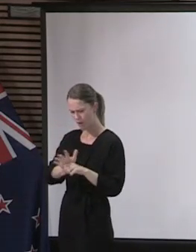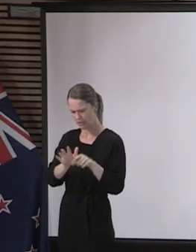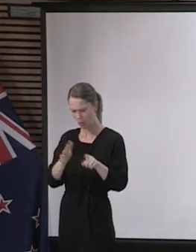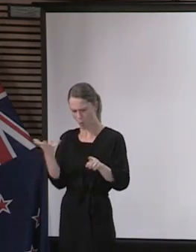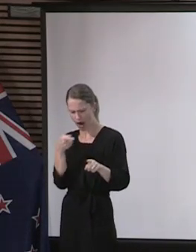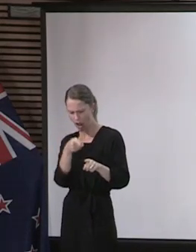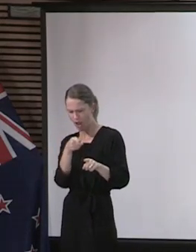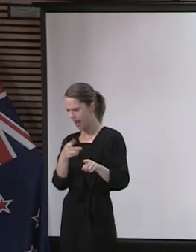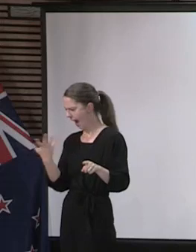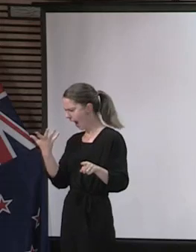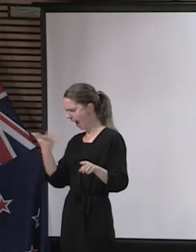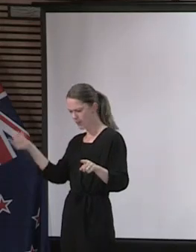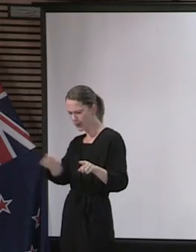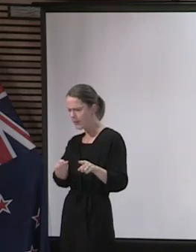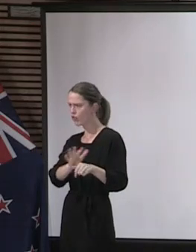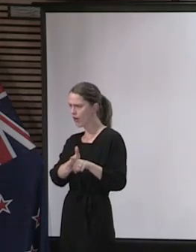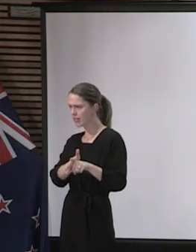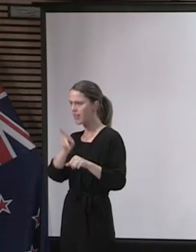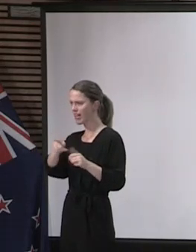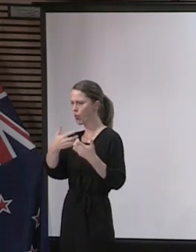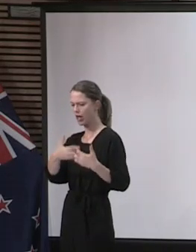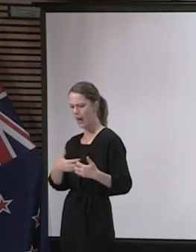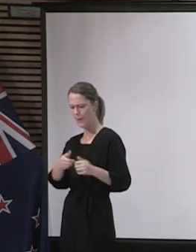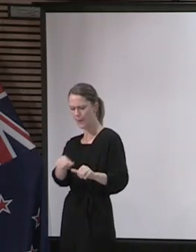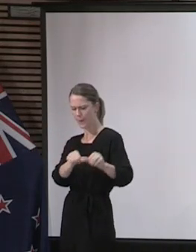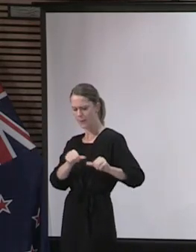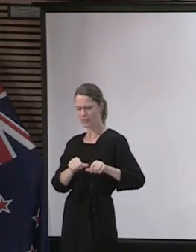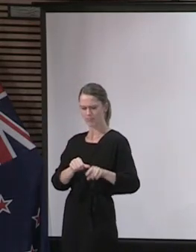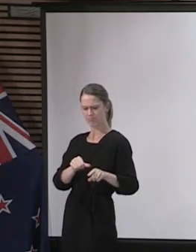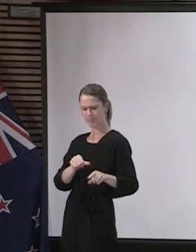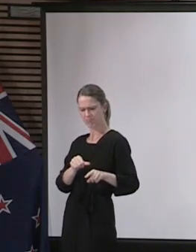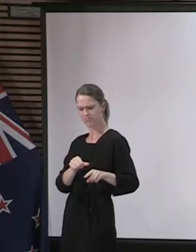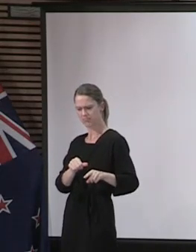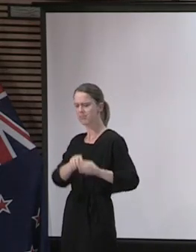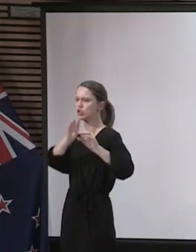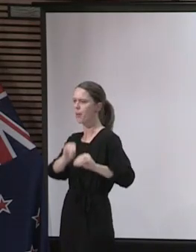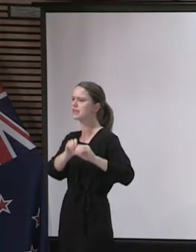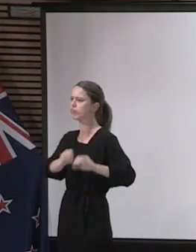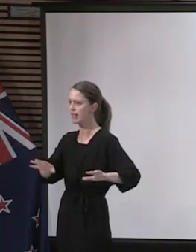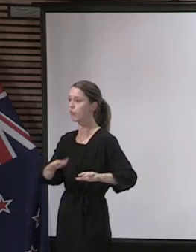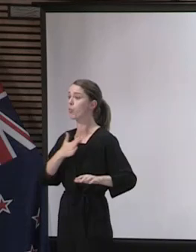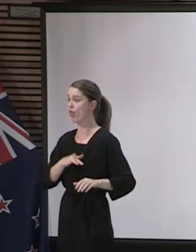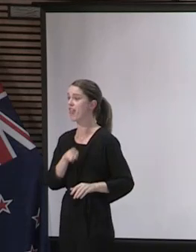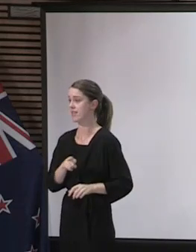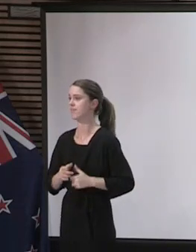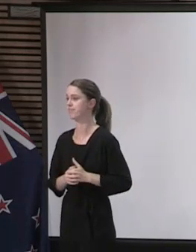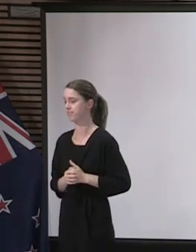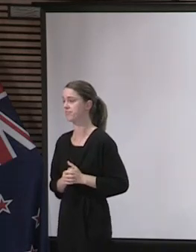been doing, to really understand if we are getting cases where they are and how we got them and then, as the